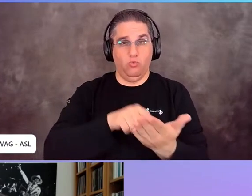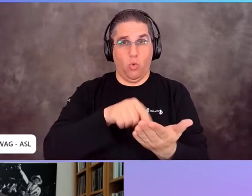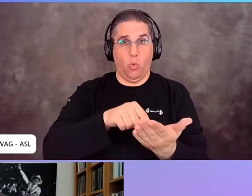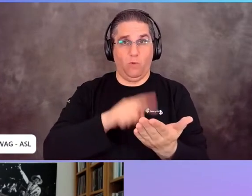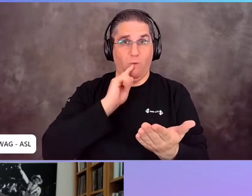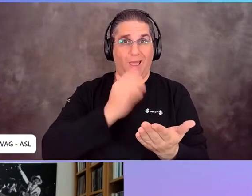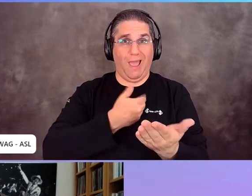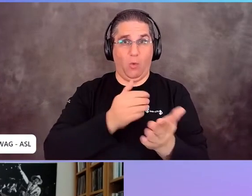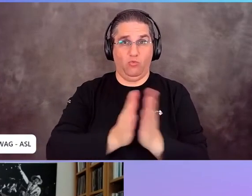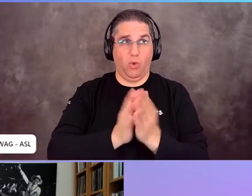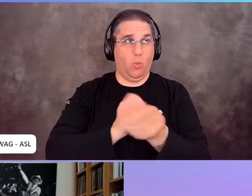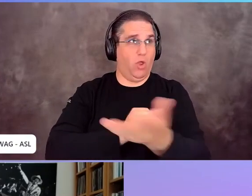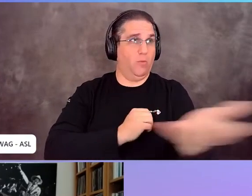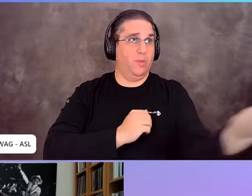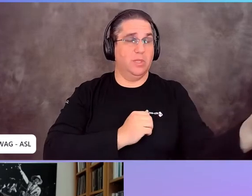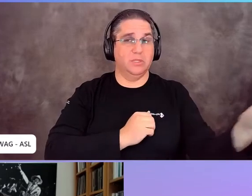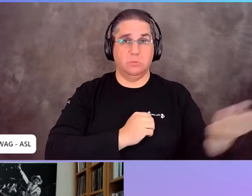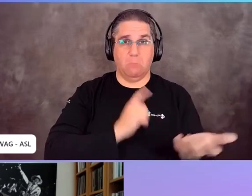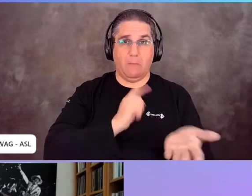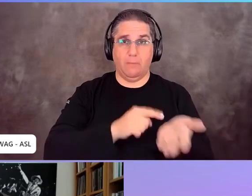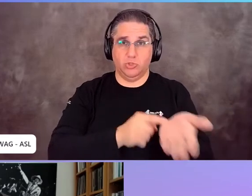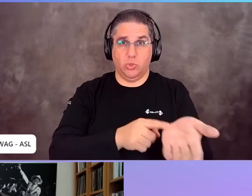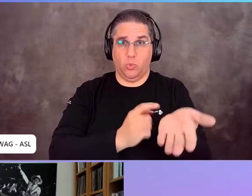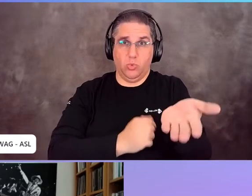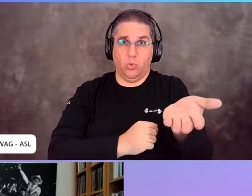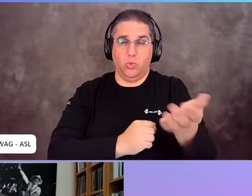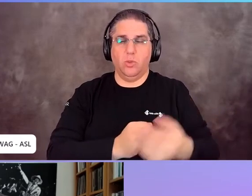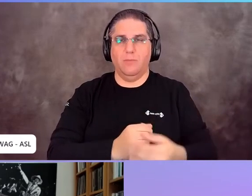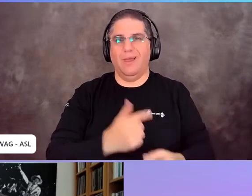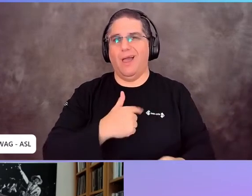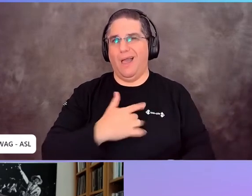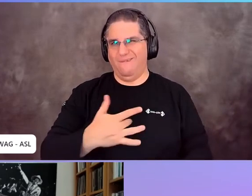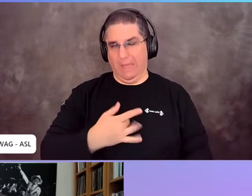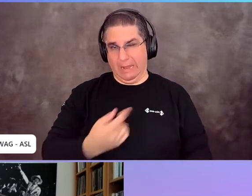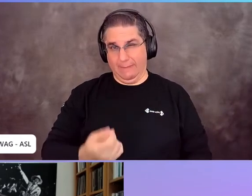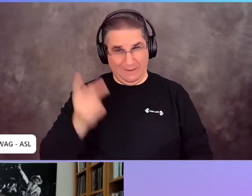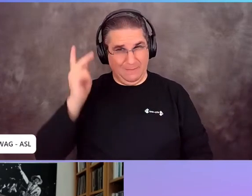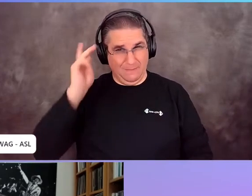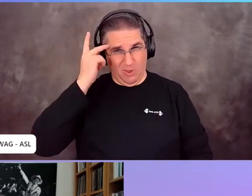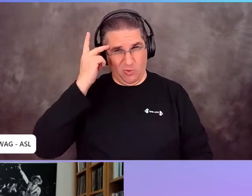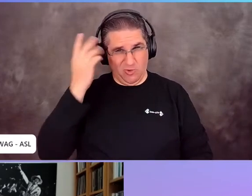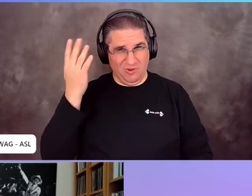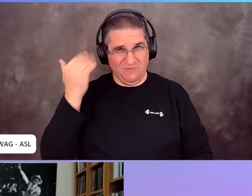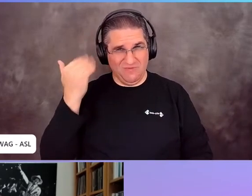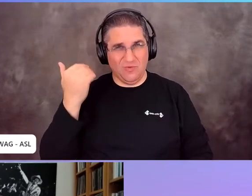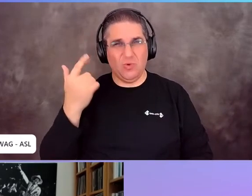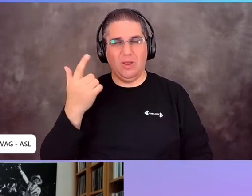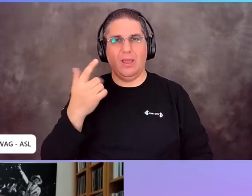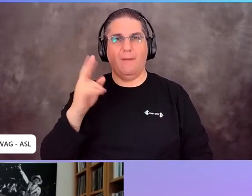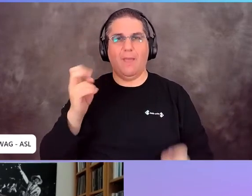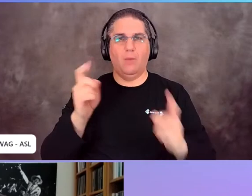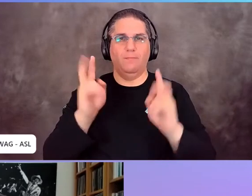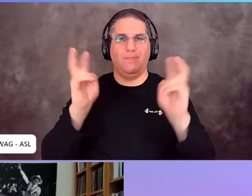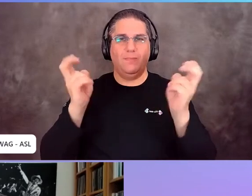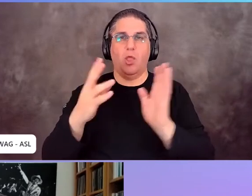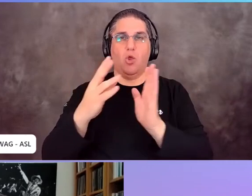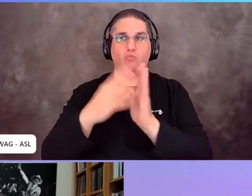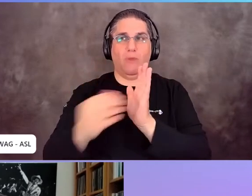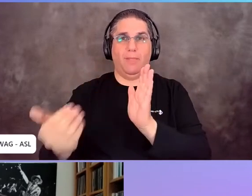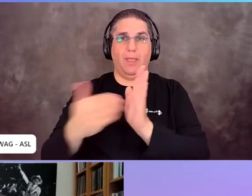so that was the process. If people want to email me I am happy to share what he published in terms of our